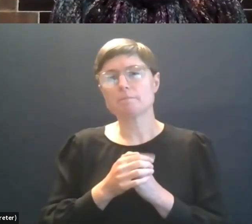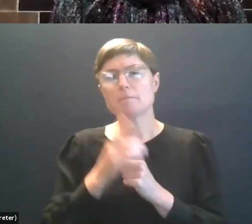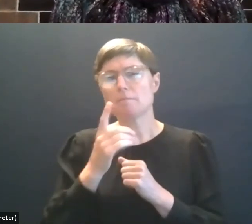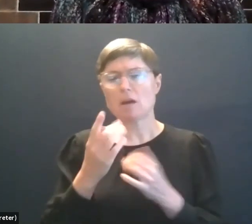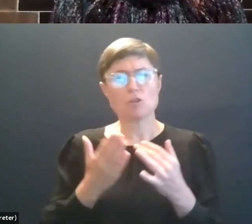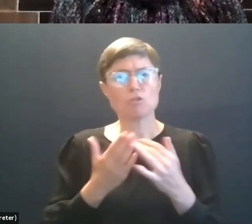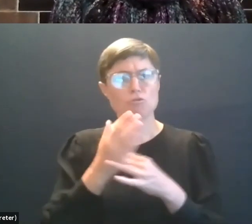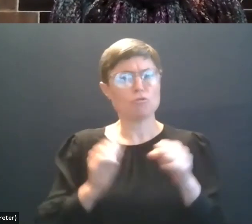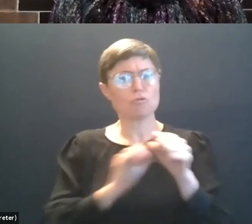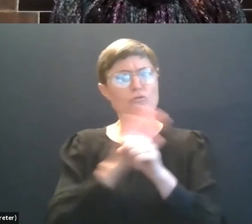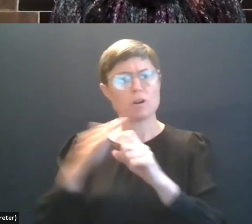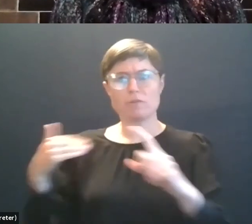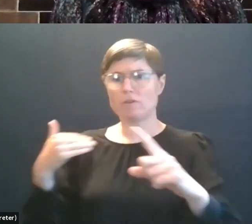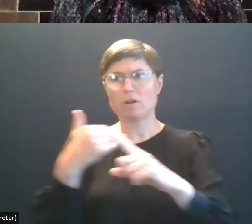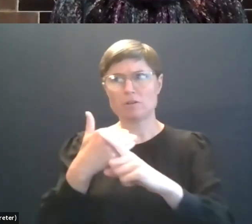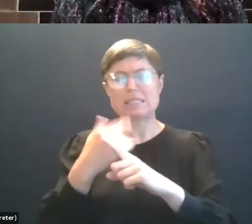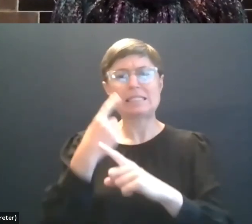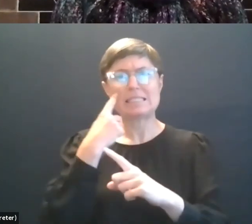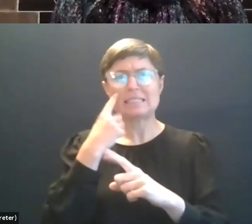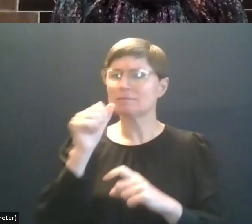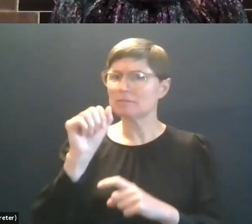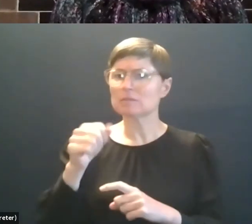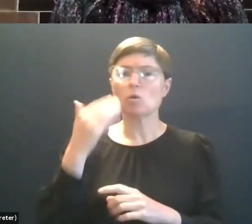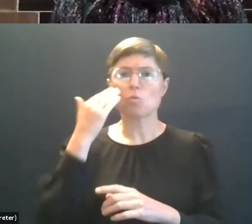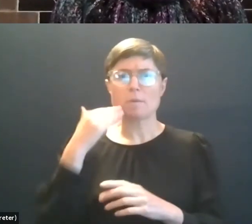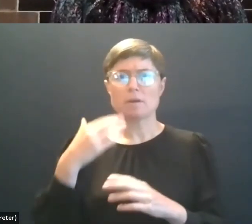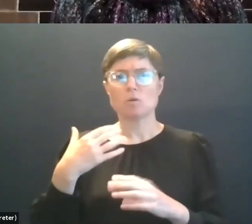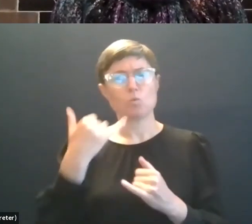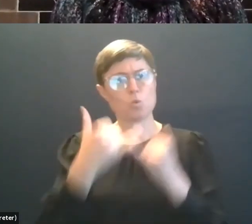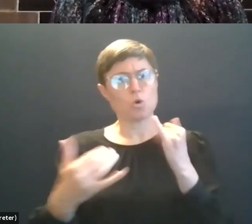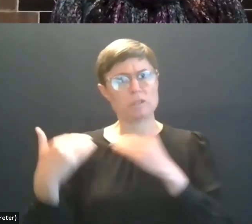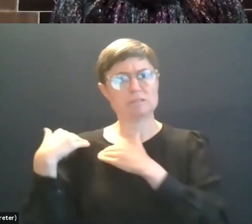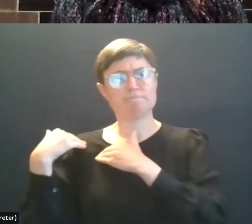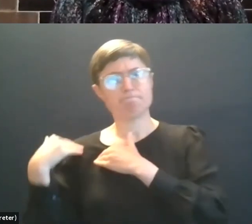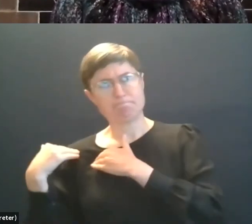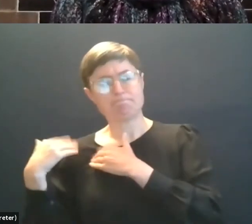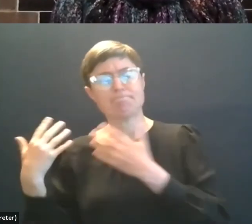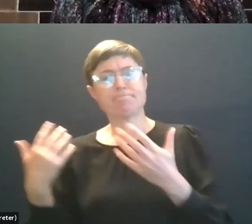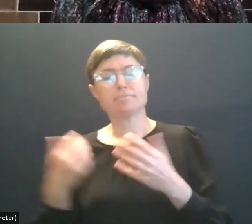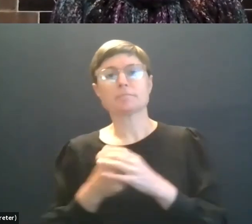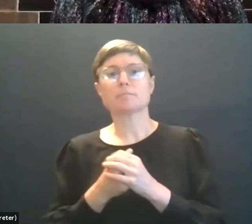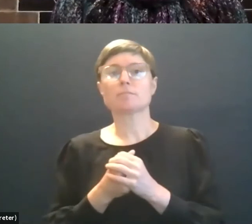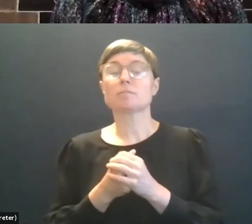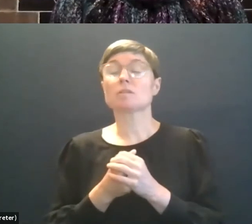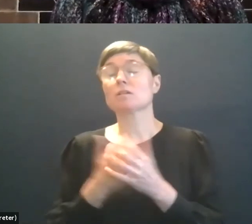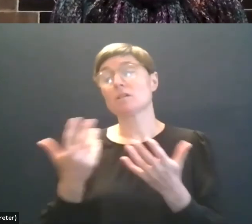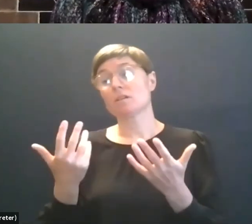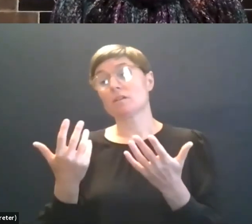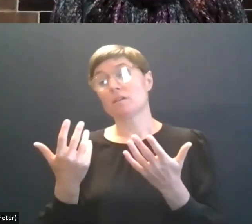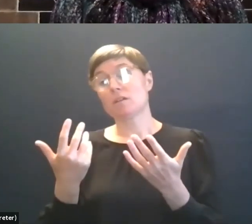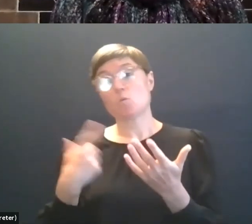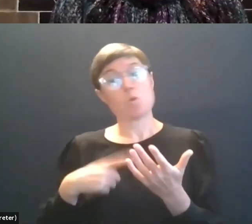women have perhaps carried the extra load and whether that's through increased unemployment